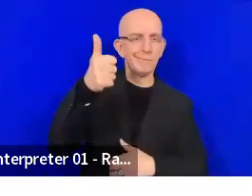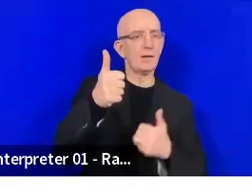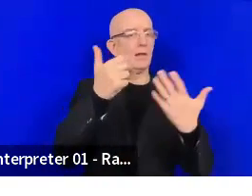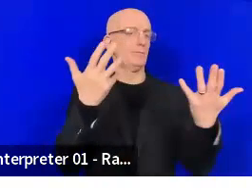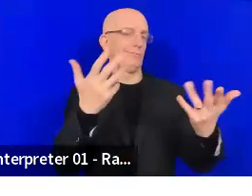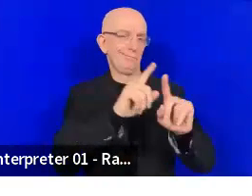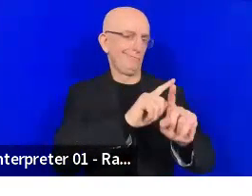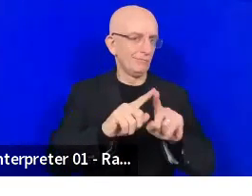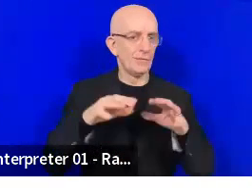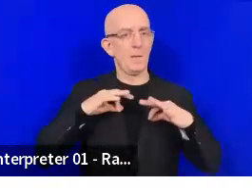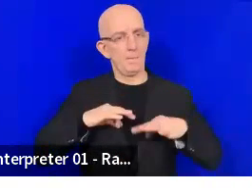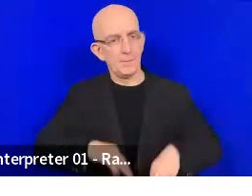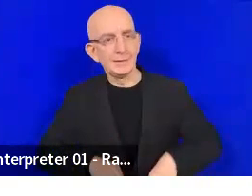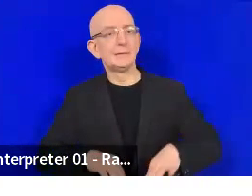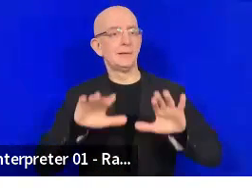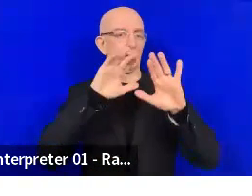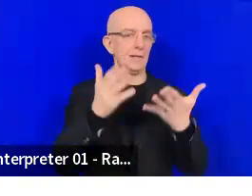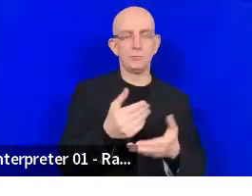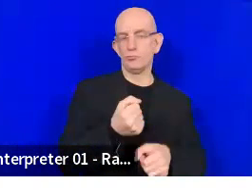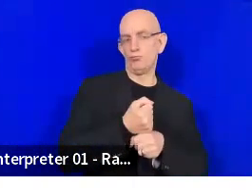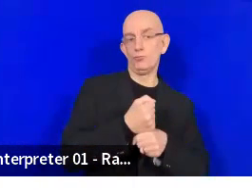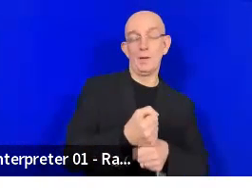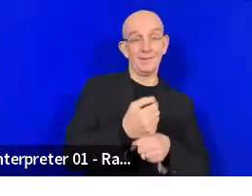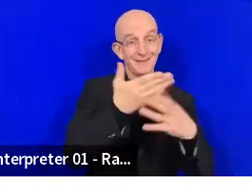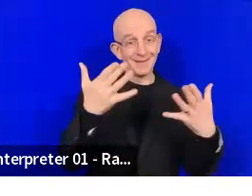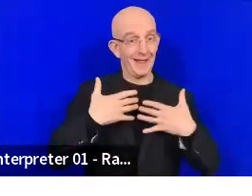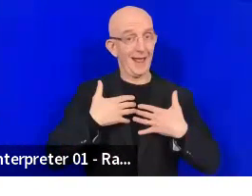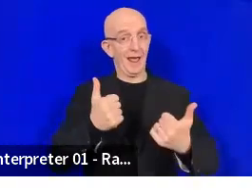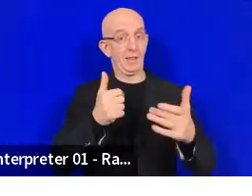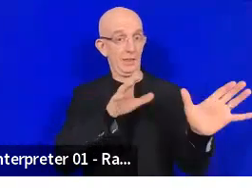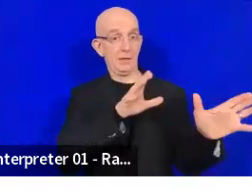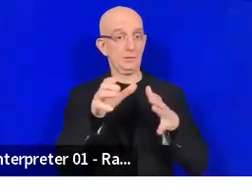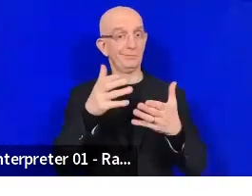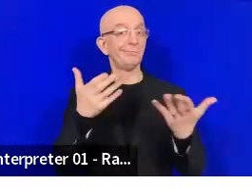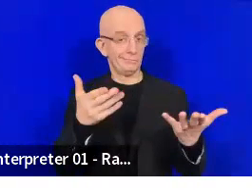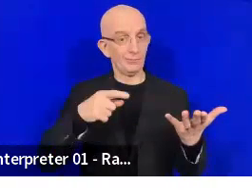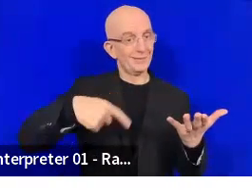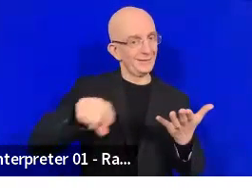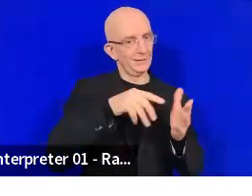So it's designed to be quick and easy to use, so you can really customize it as you wish.